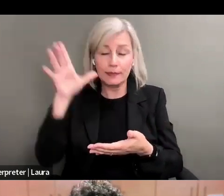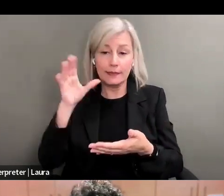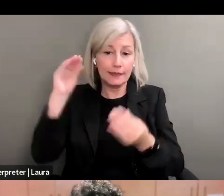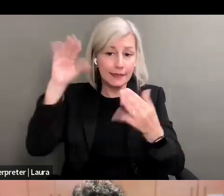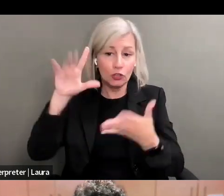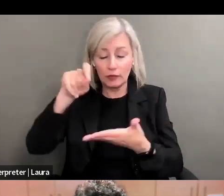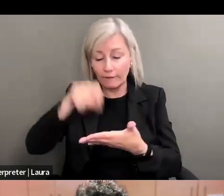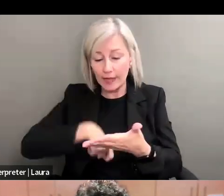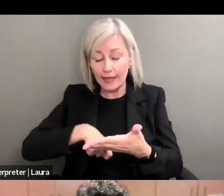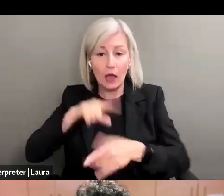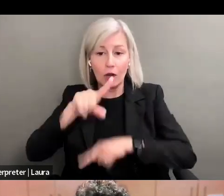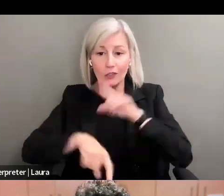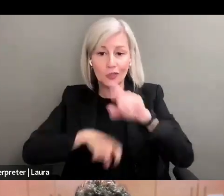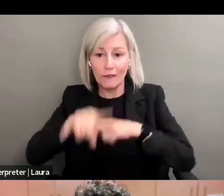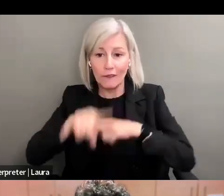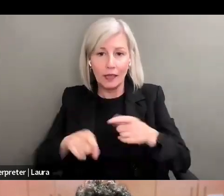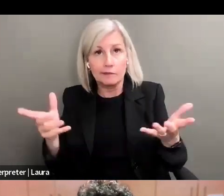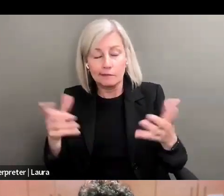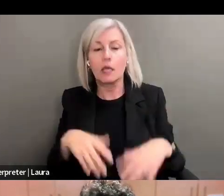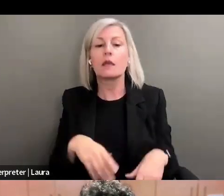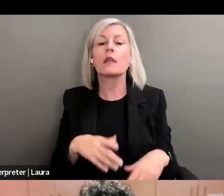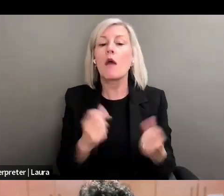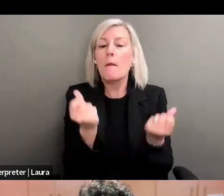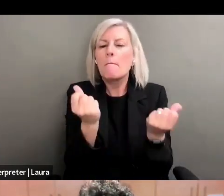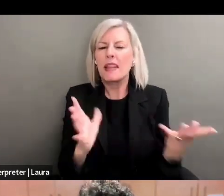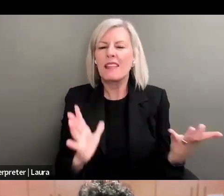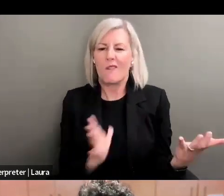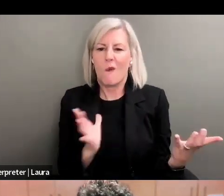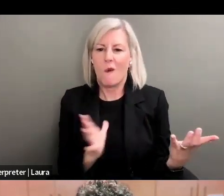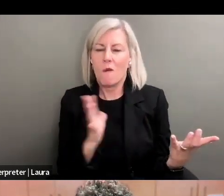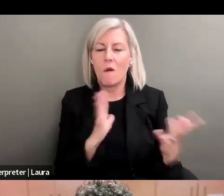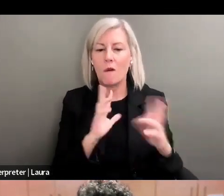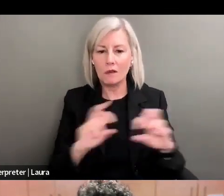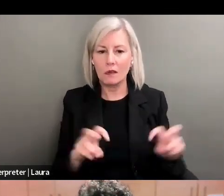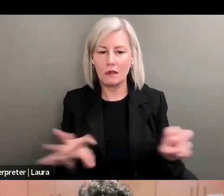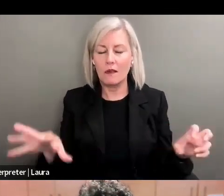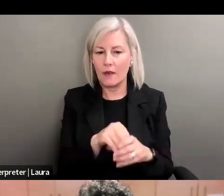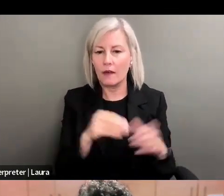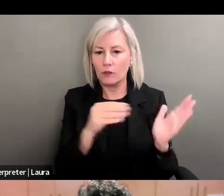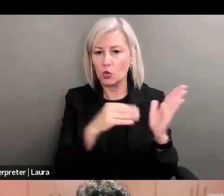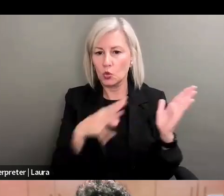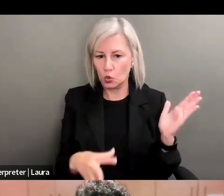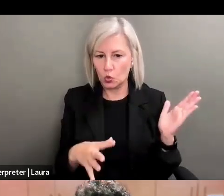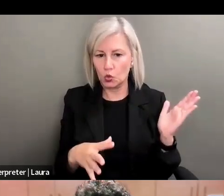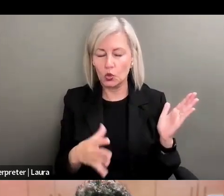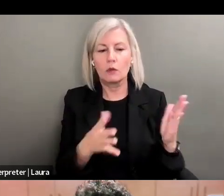And there's many formal assessments that involve students repeating sentences